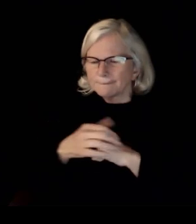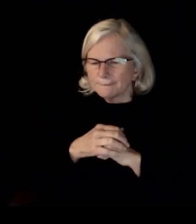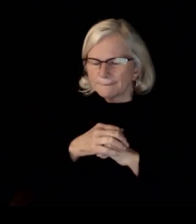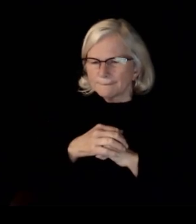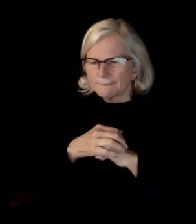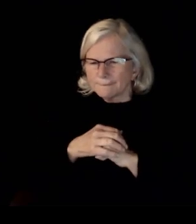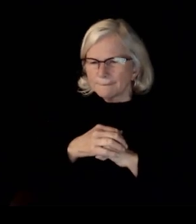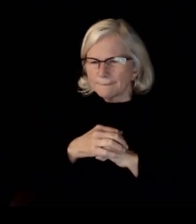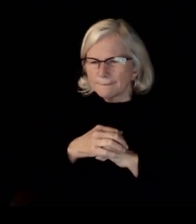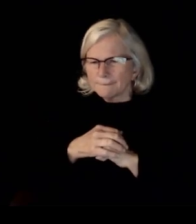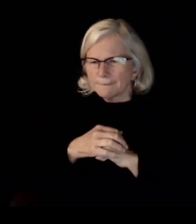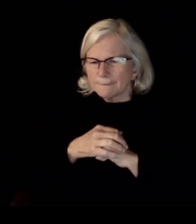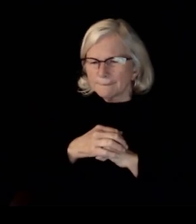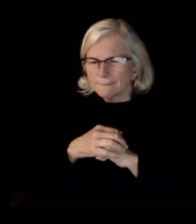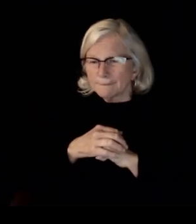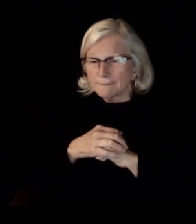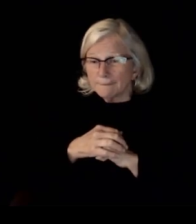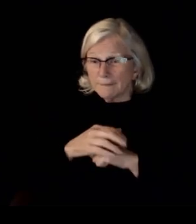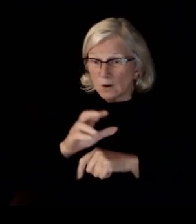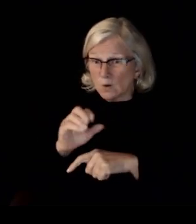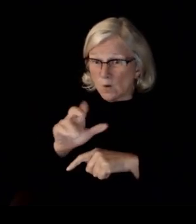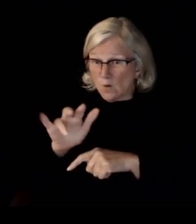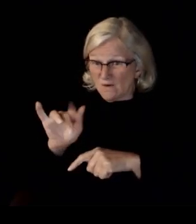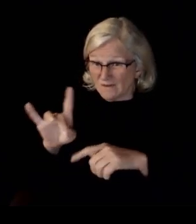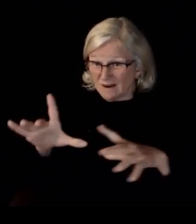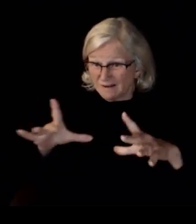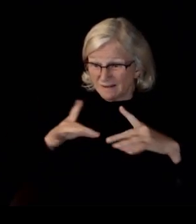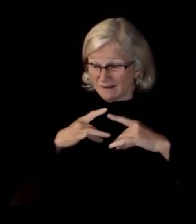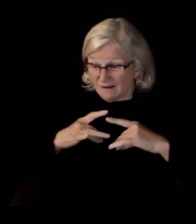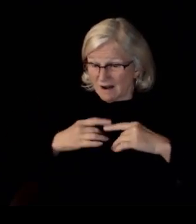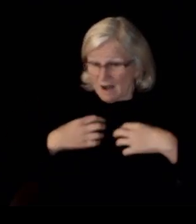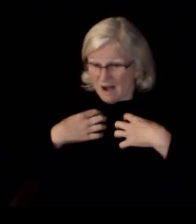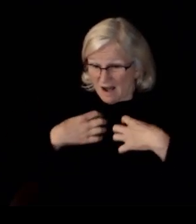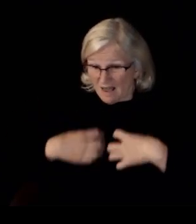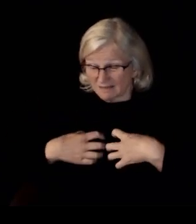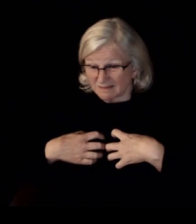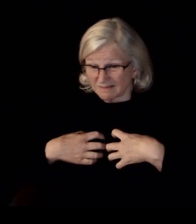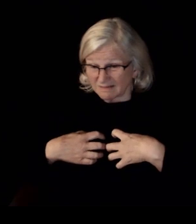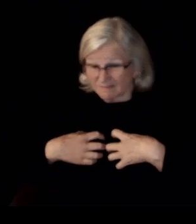body is able to respond to COVID. So yes we know that smoking is a risk factor and vaping